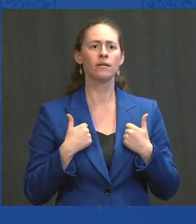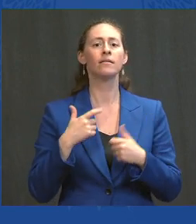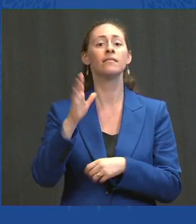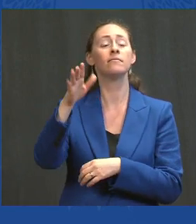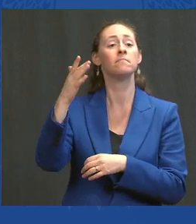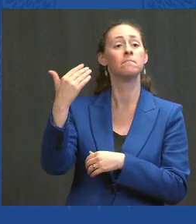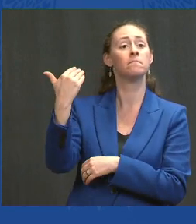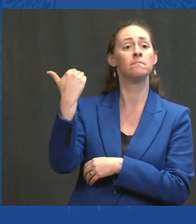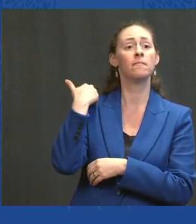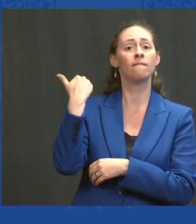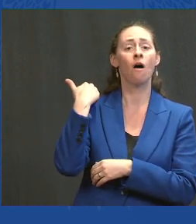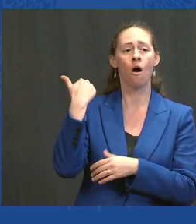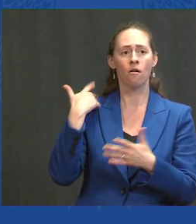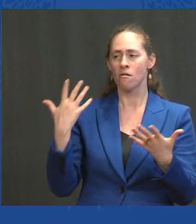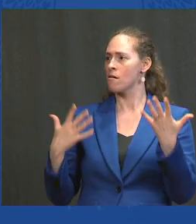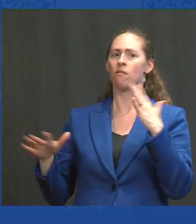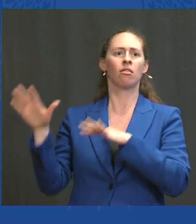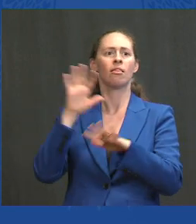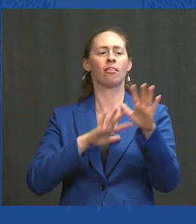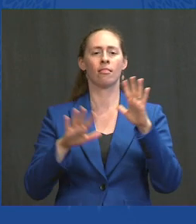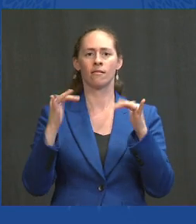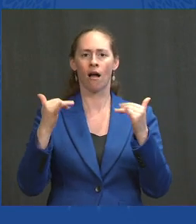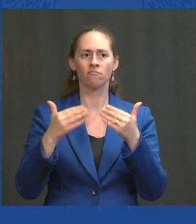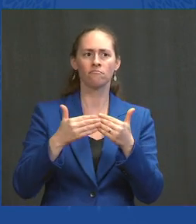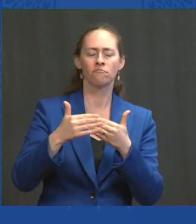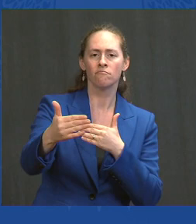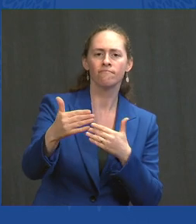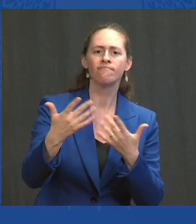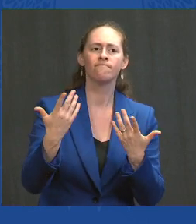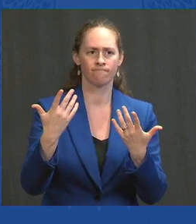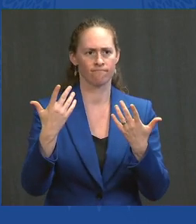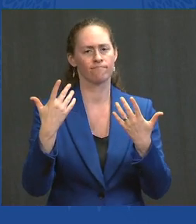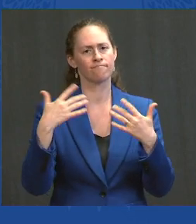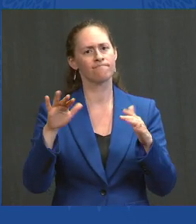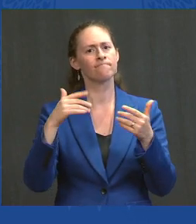Thus, with each new day, we have the opportunity